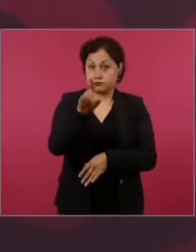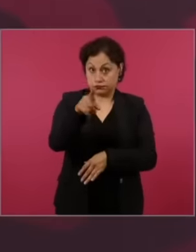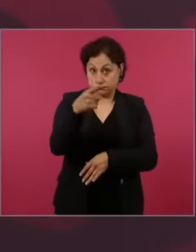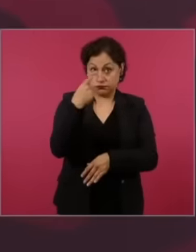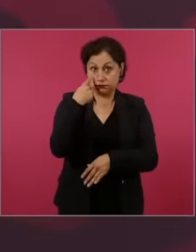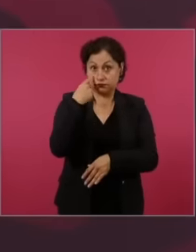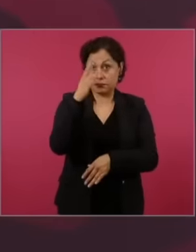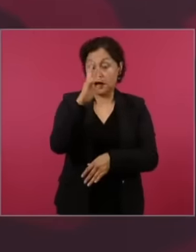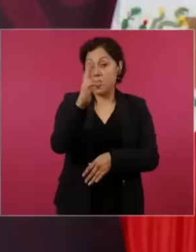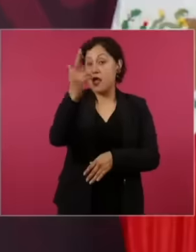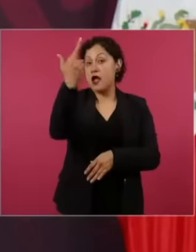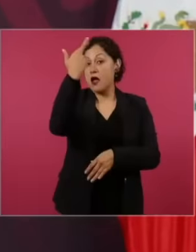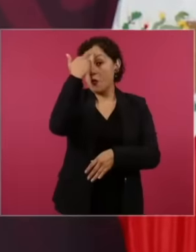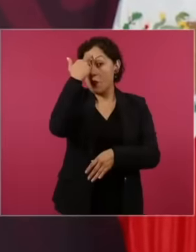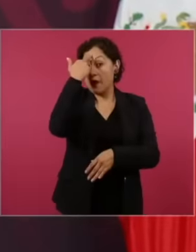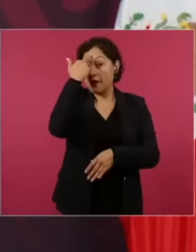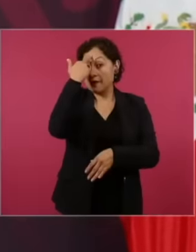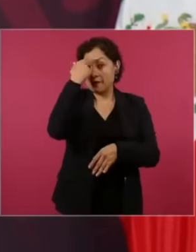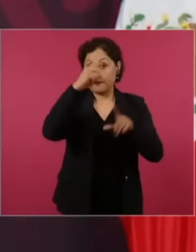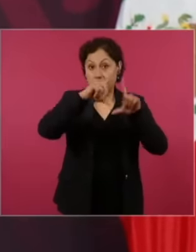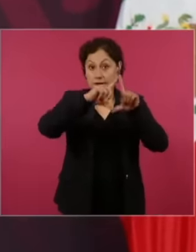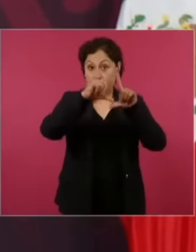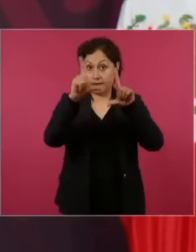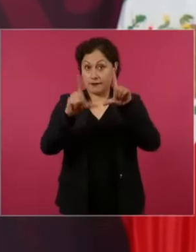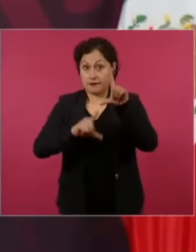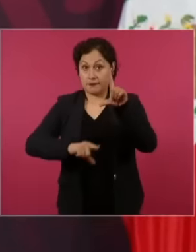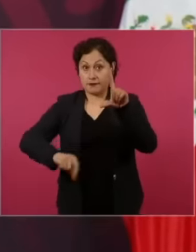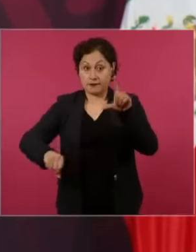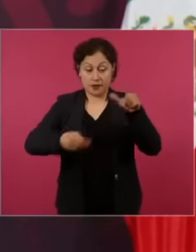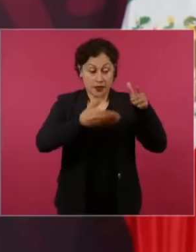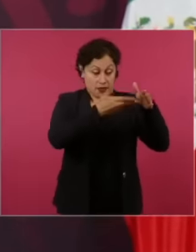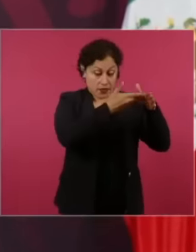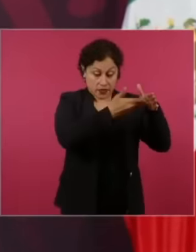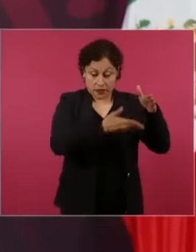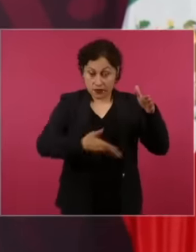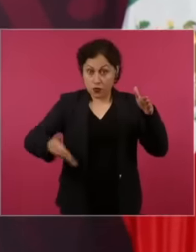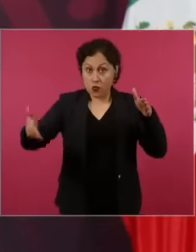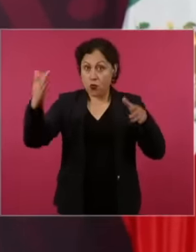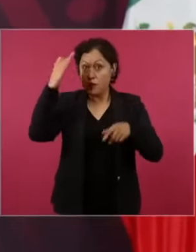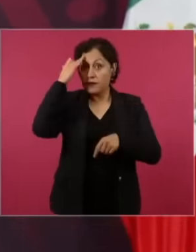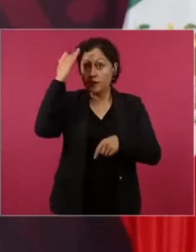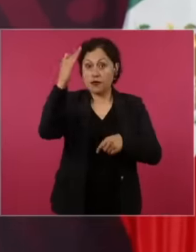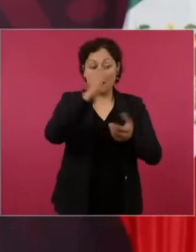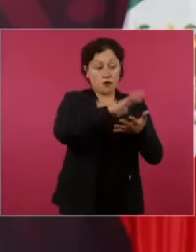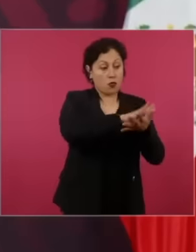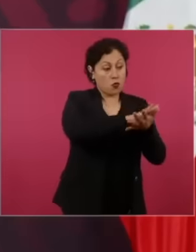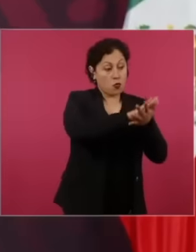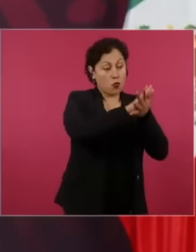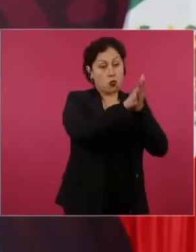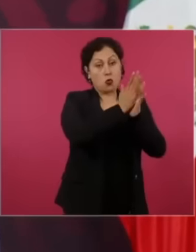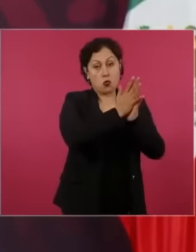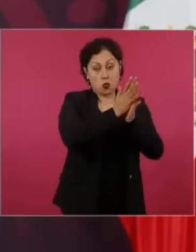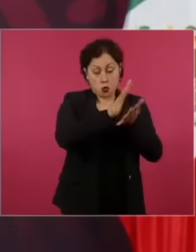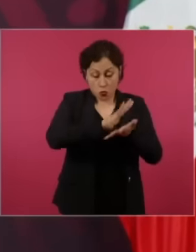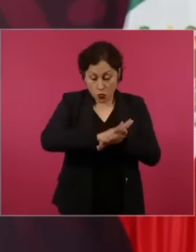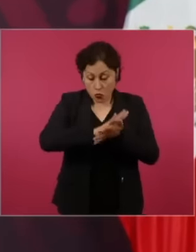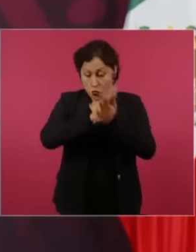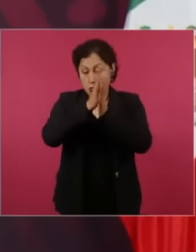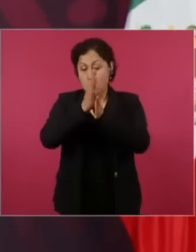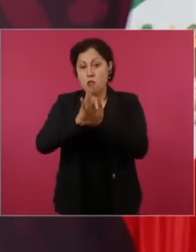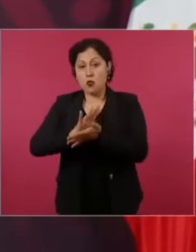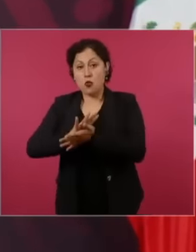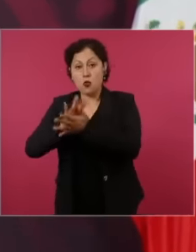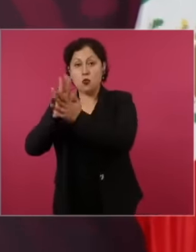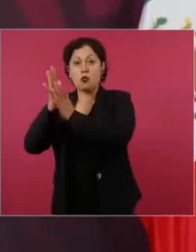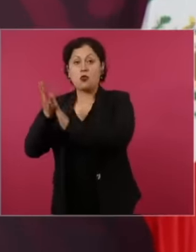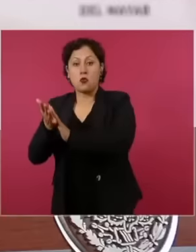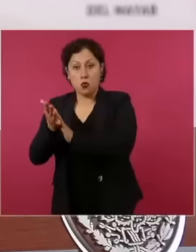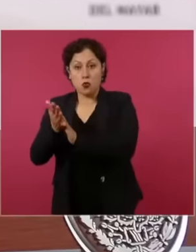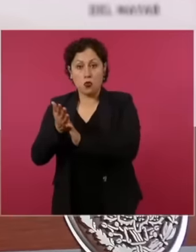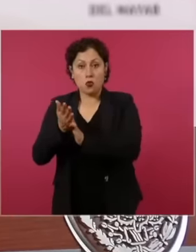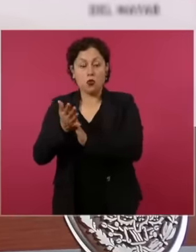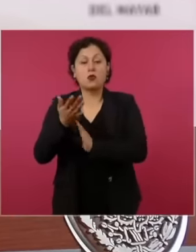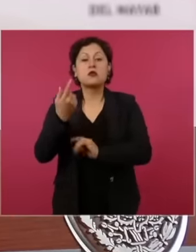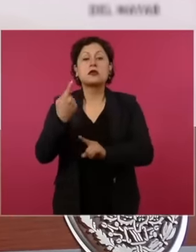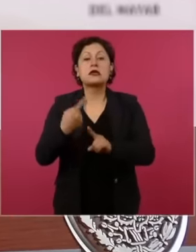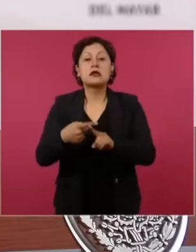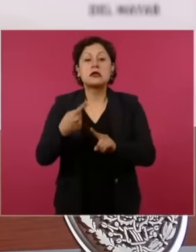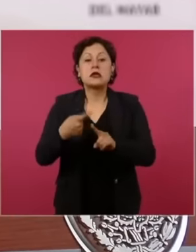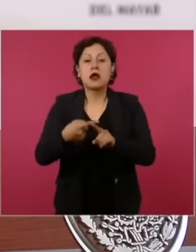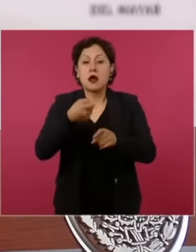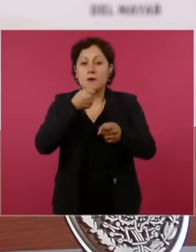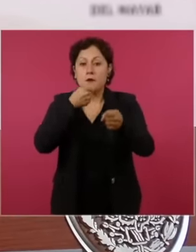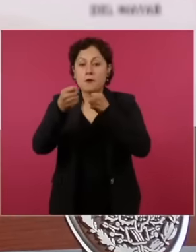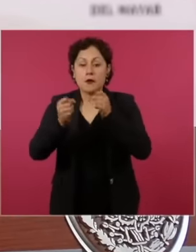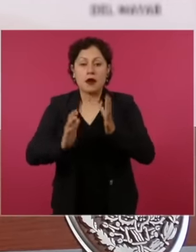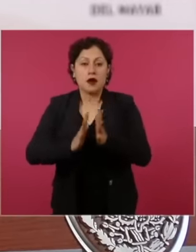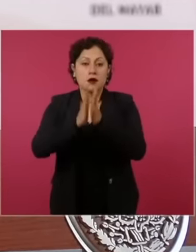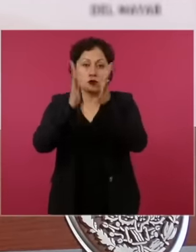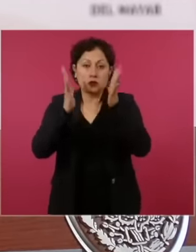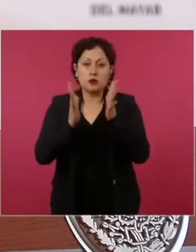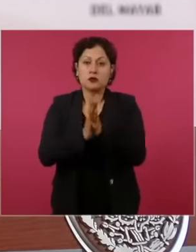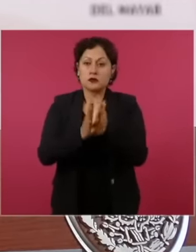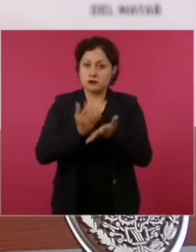were made with journalists during independence. Journalists participated in the reform without a doubt.